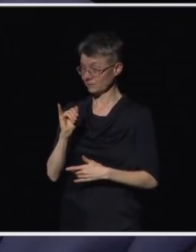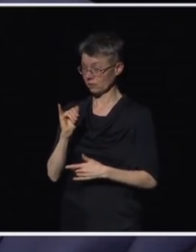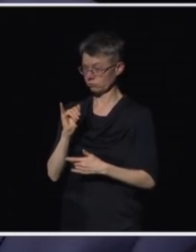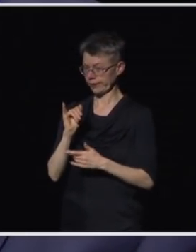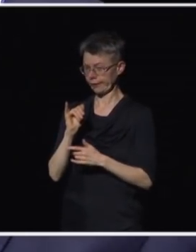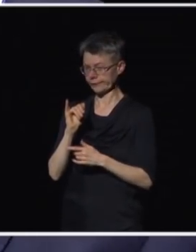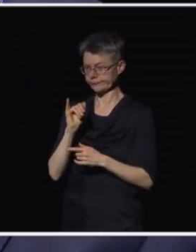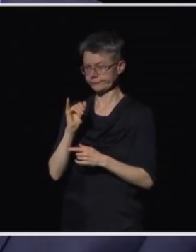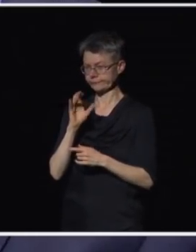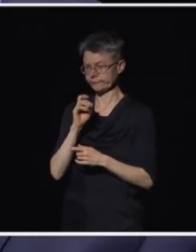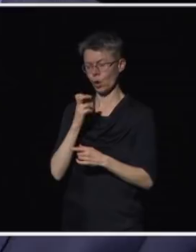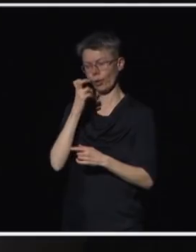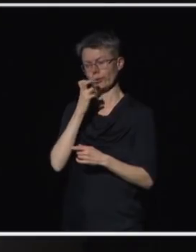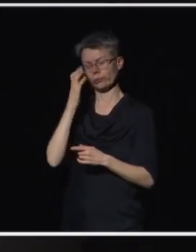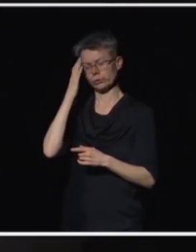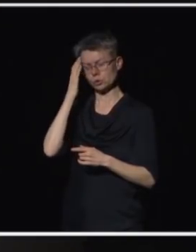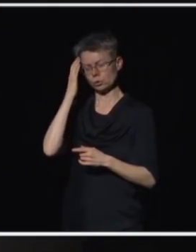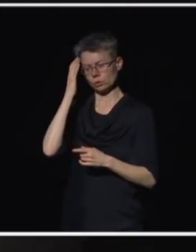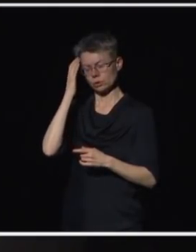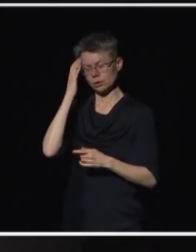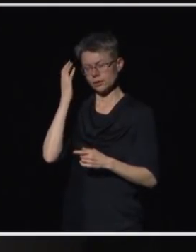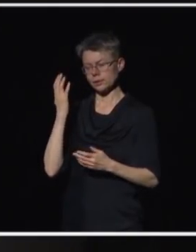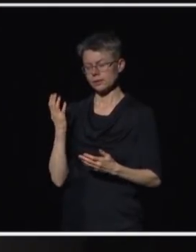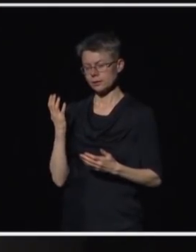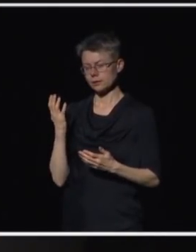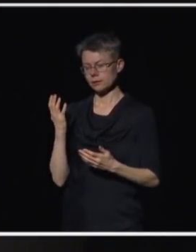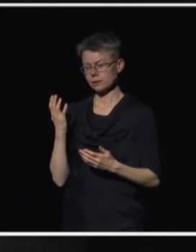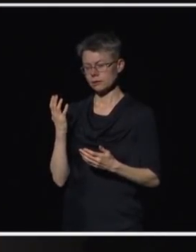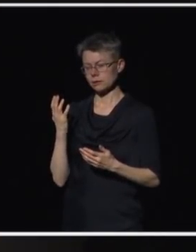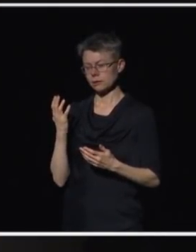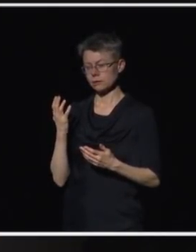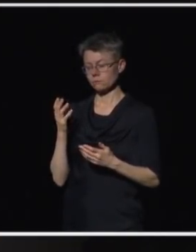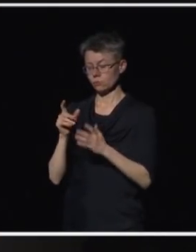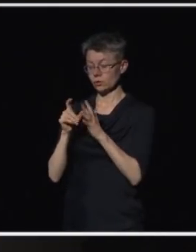that for in order for a democracy to work